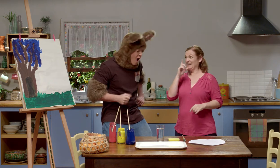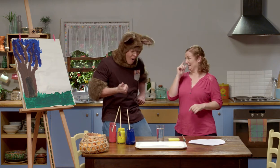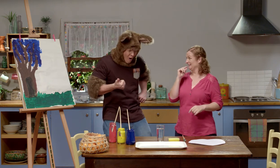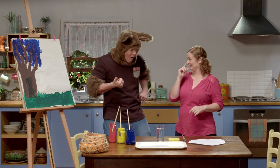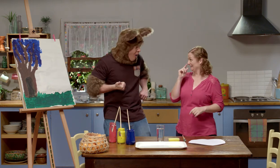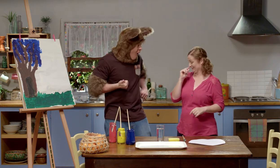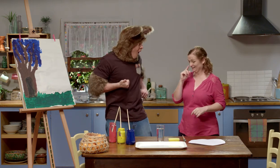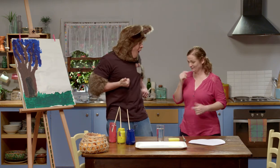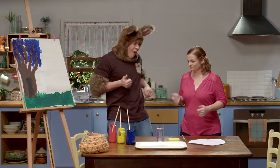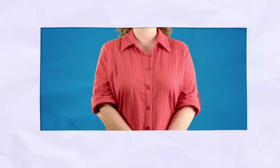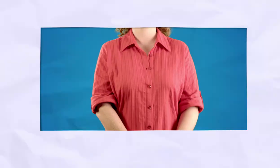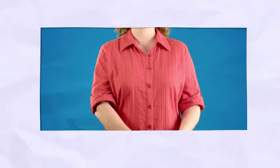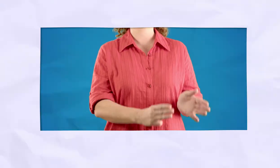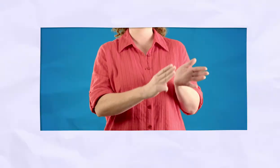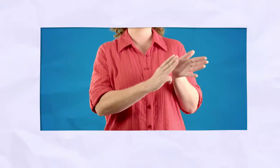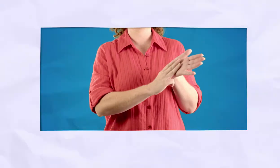to make the green paint.